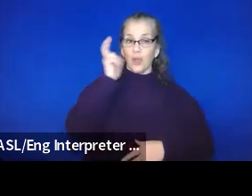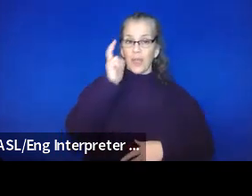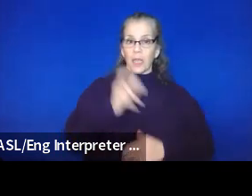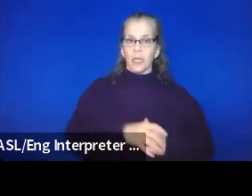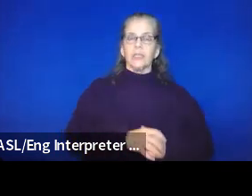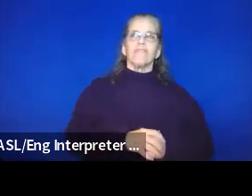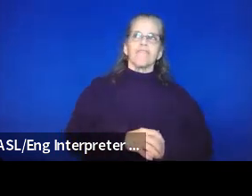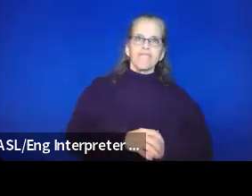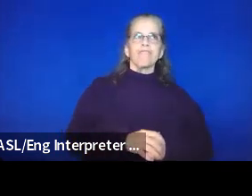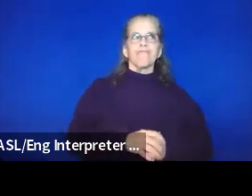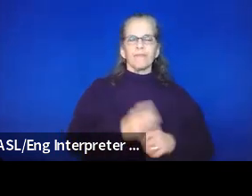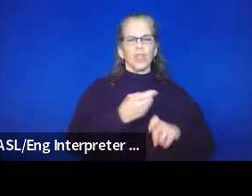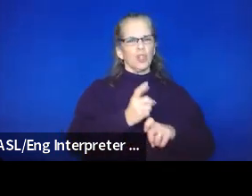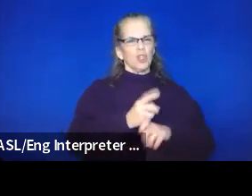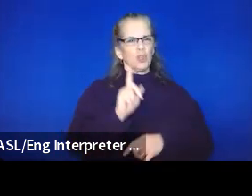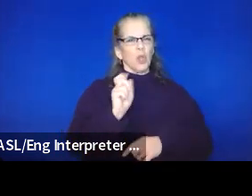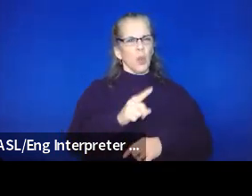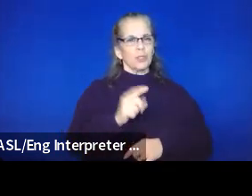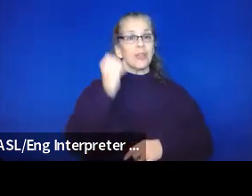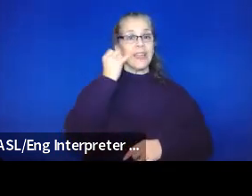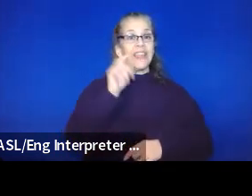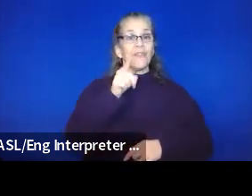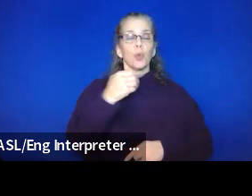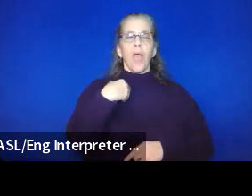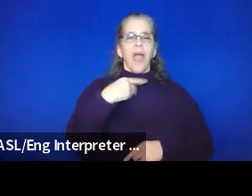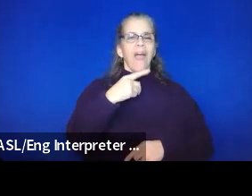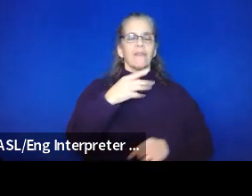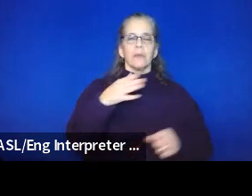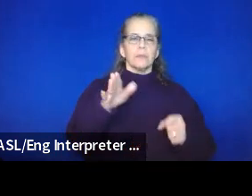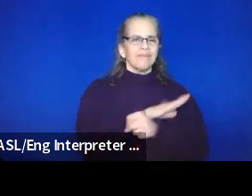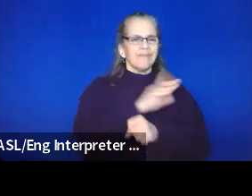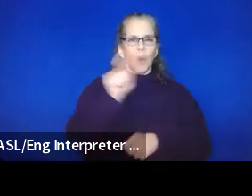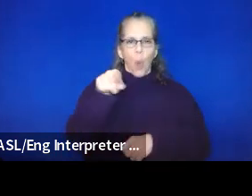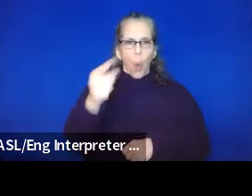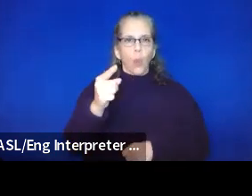loss, meaning you have an issue getting sound down to your inner ear, it will improve your